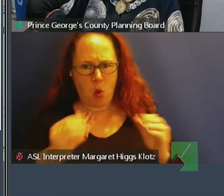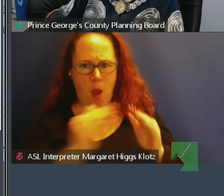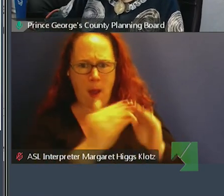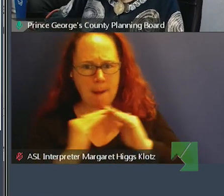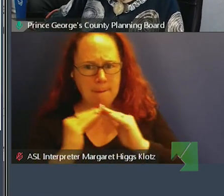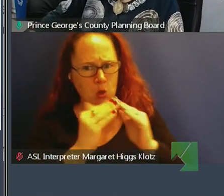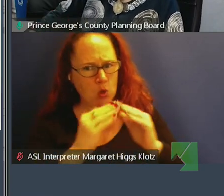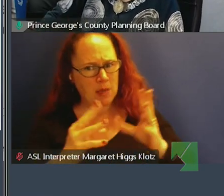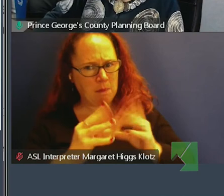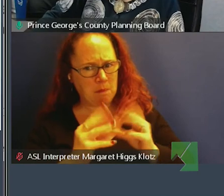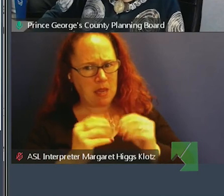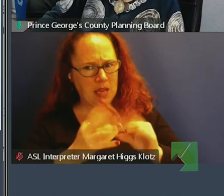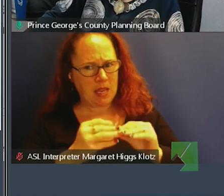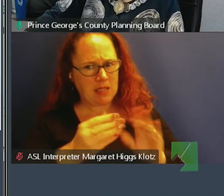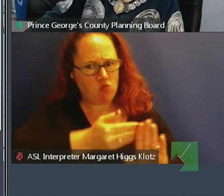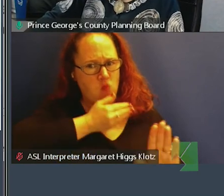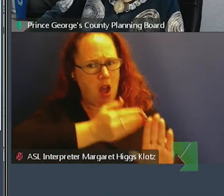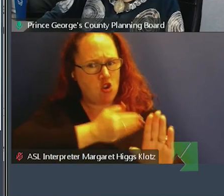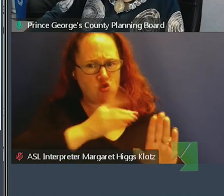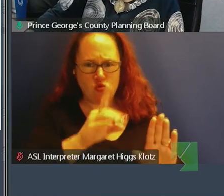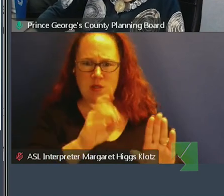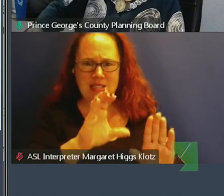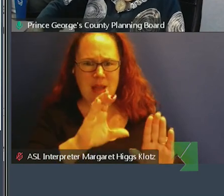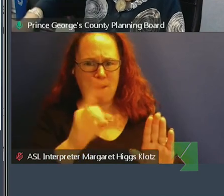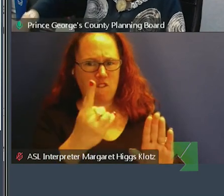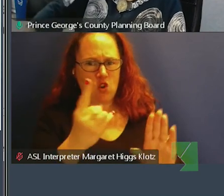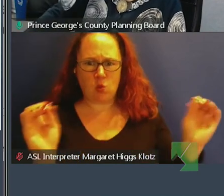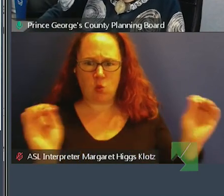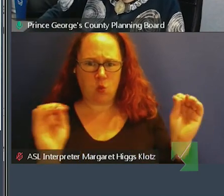You know, prior to December 1st other developers have presented at our